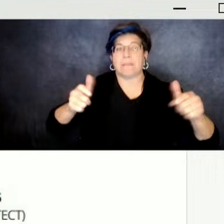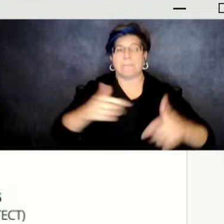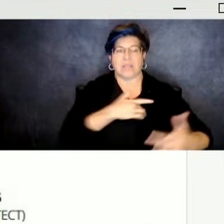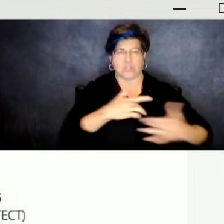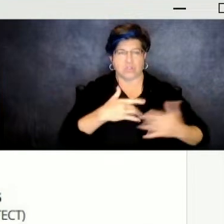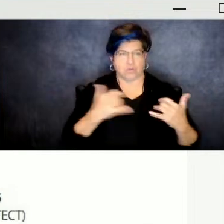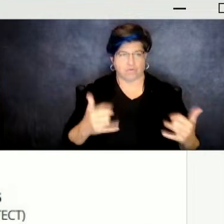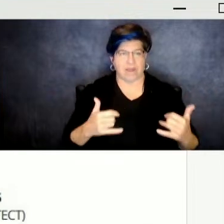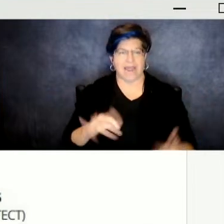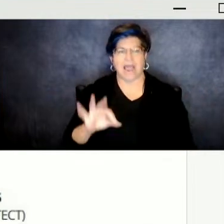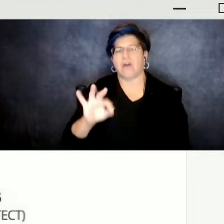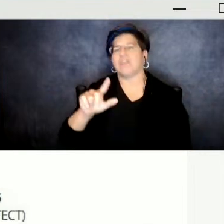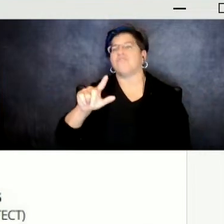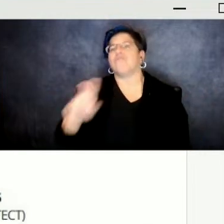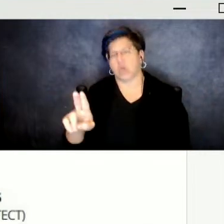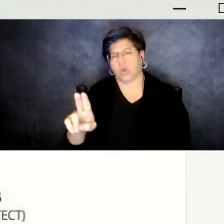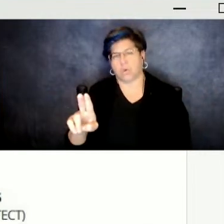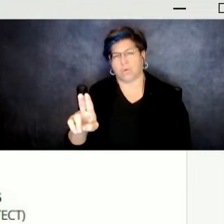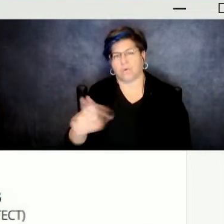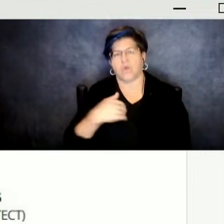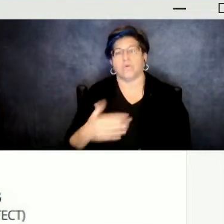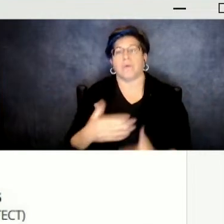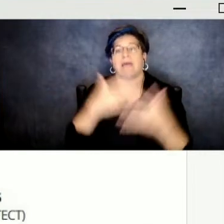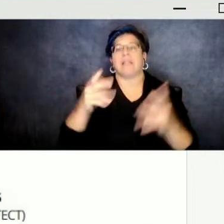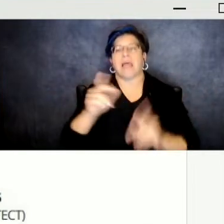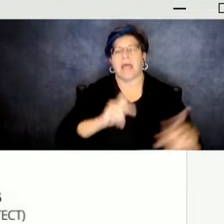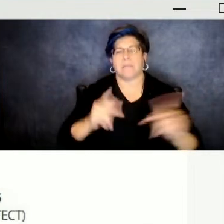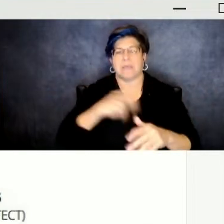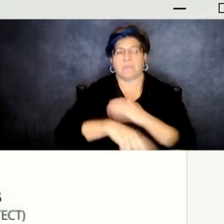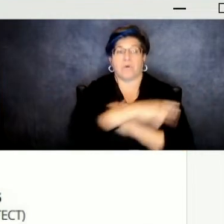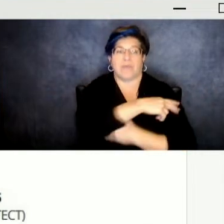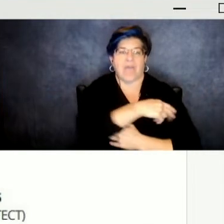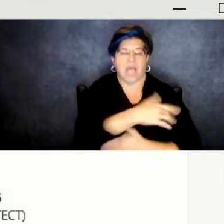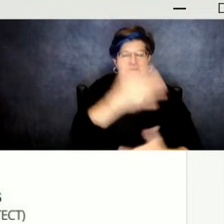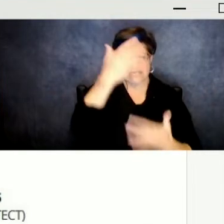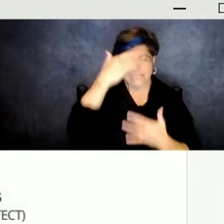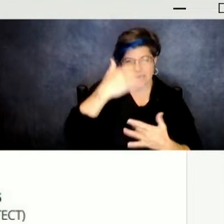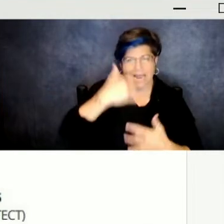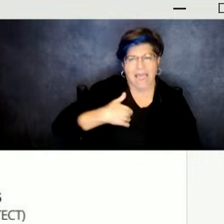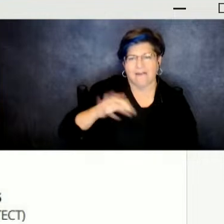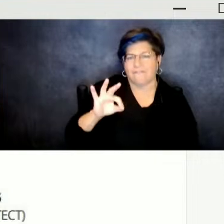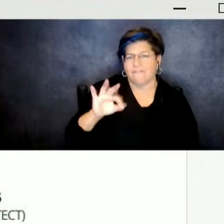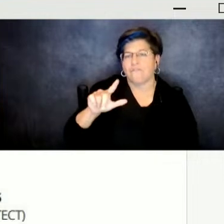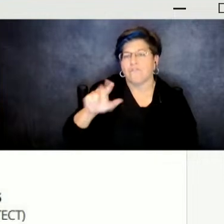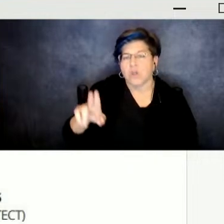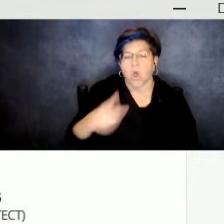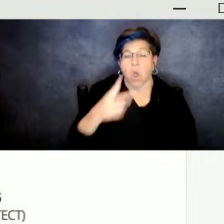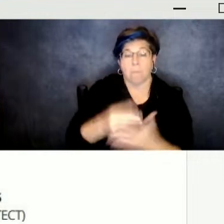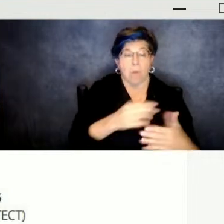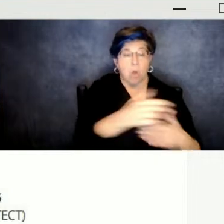LEVELS OF RSV BUT THE BIG CONCERN RIGHT NOW IS THE FLU.